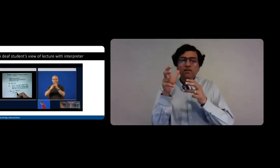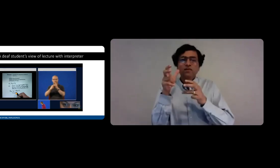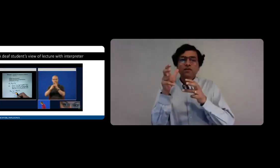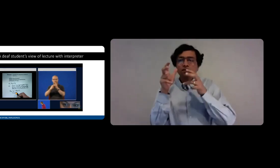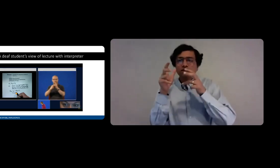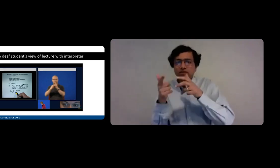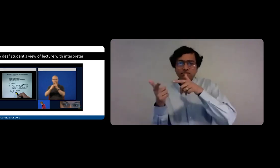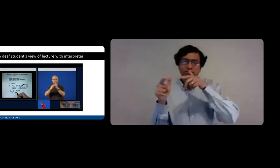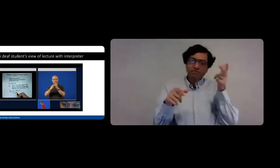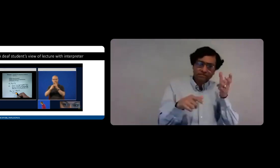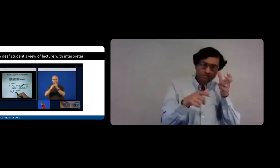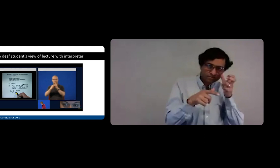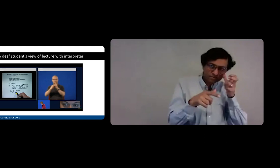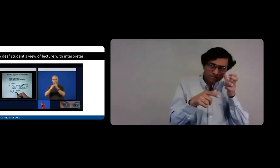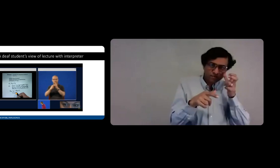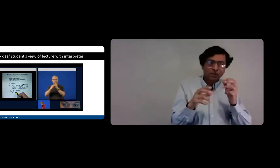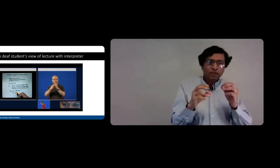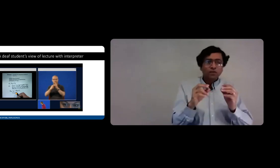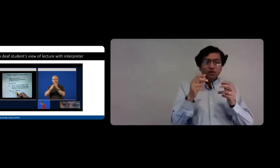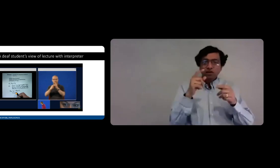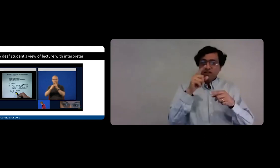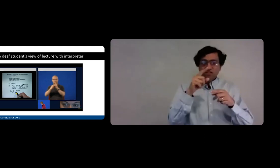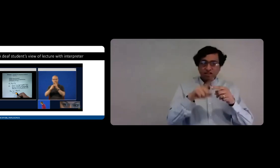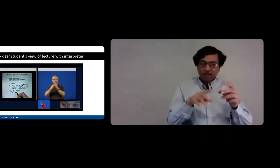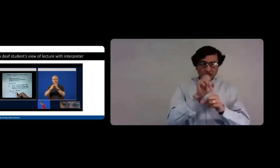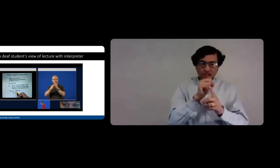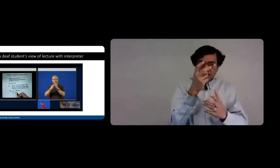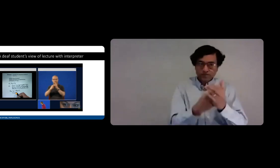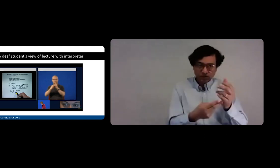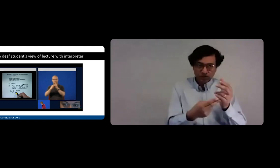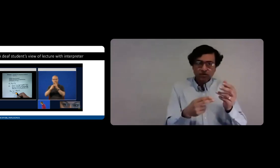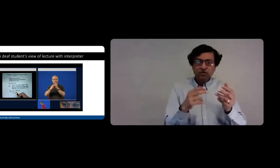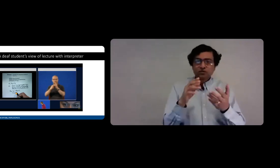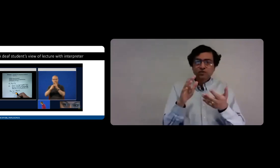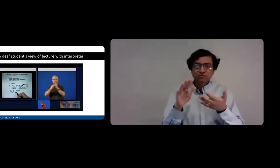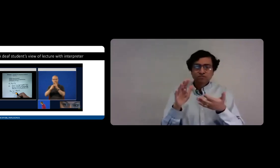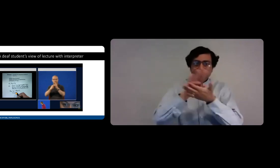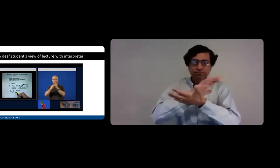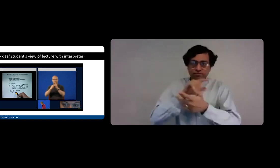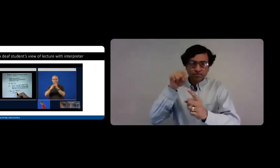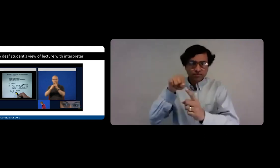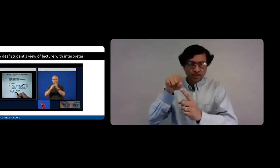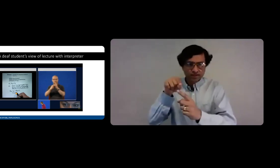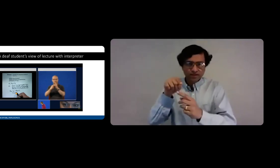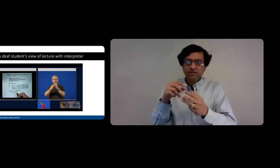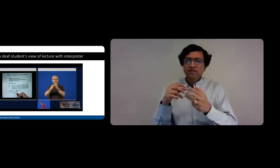They want to watch the interpreter for the content, and they also want to be looking at.